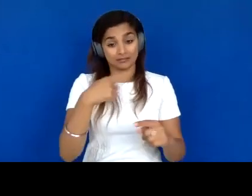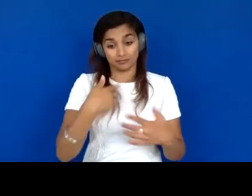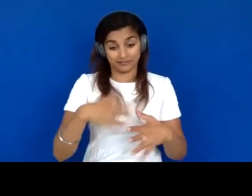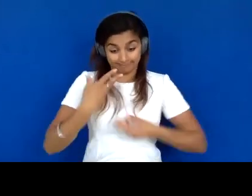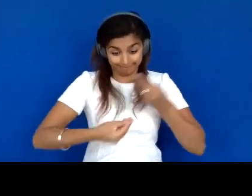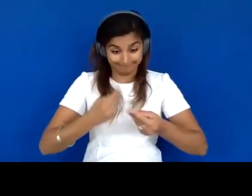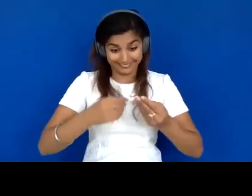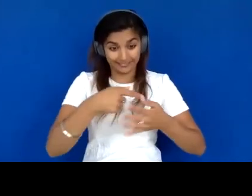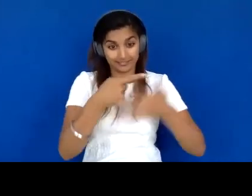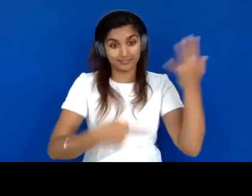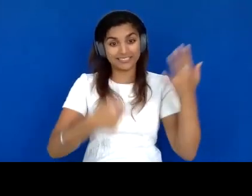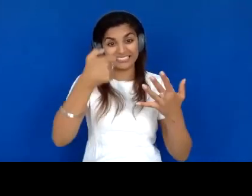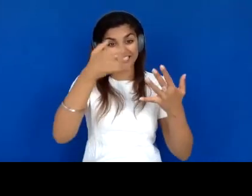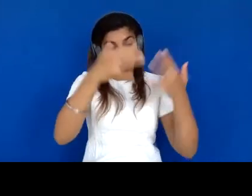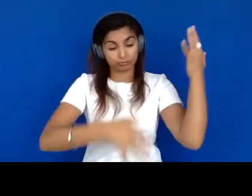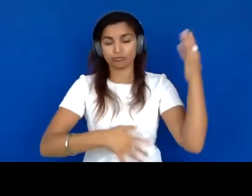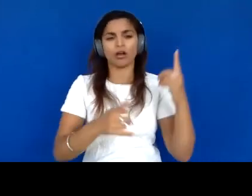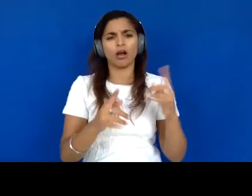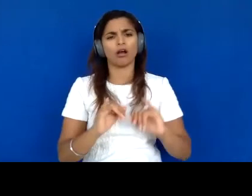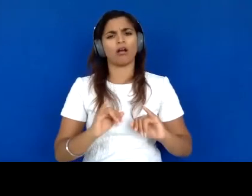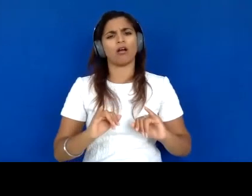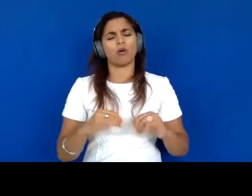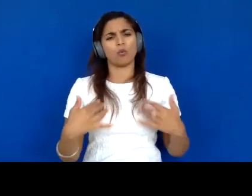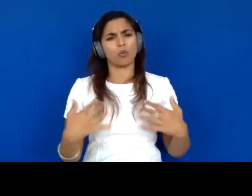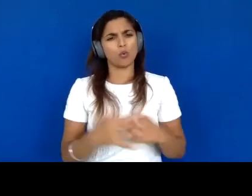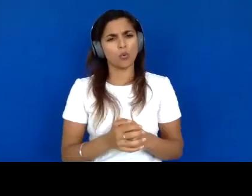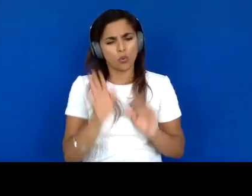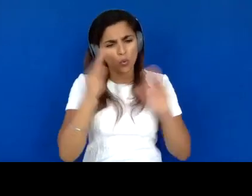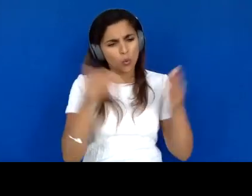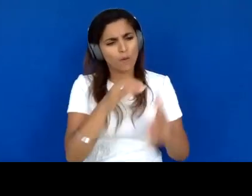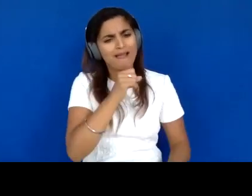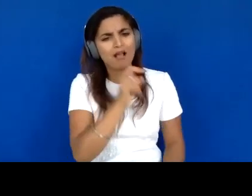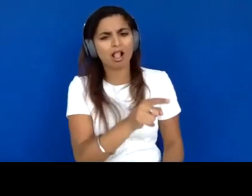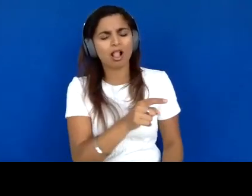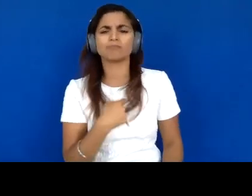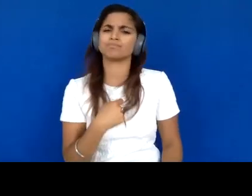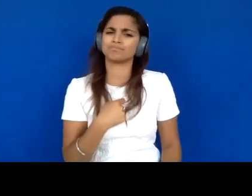I just listed is particularly obvious within the 2012 commercial where objects